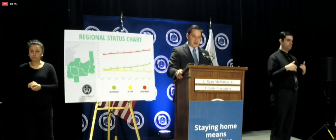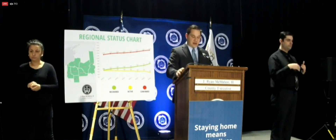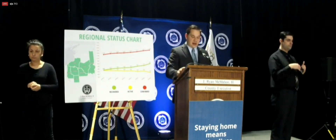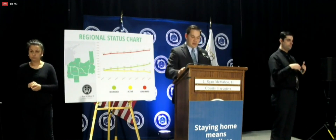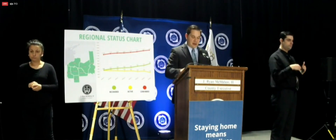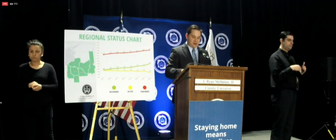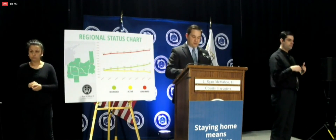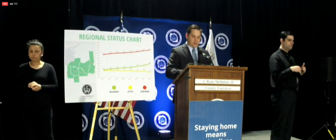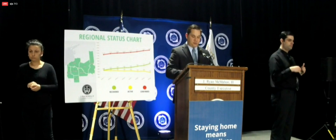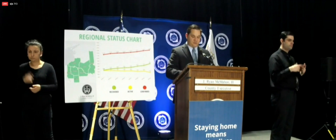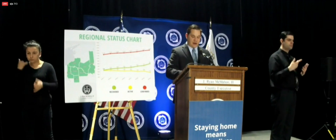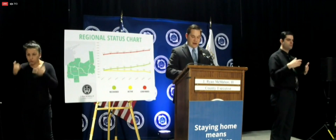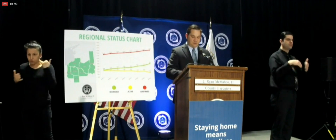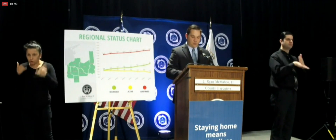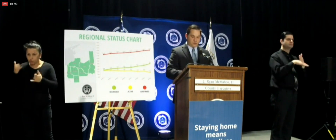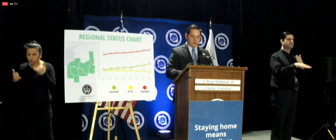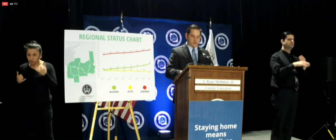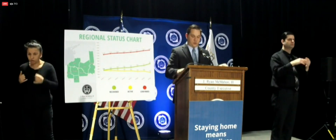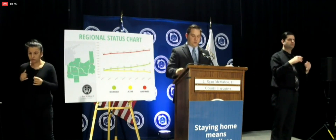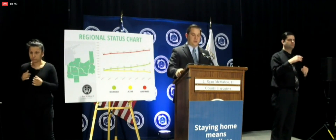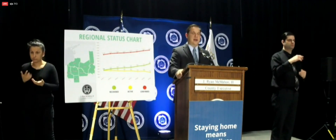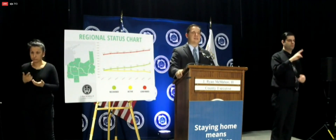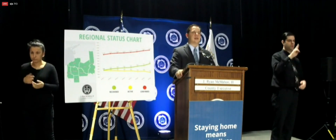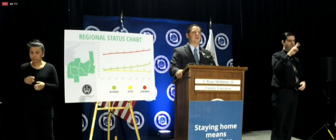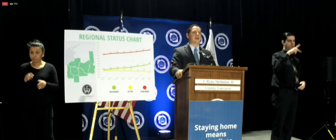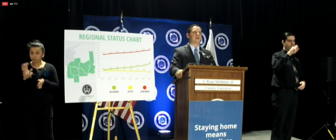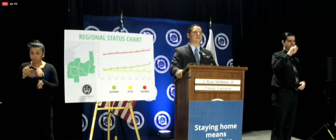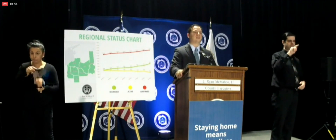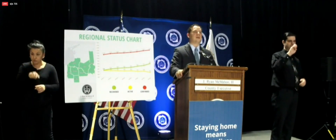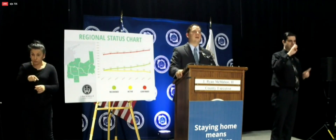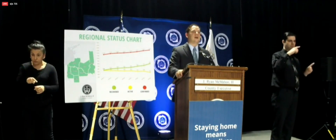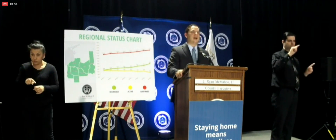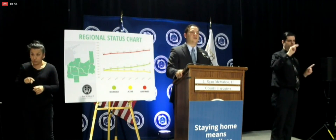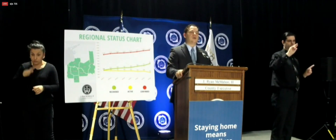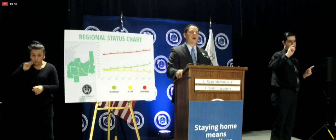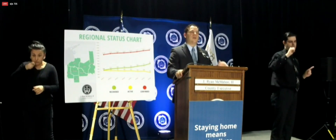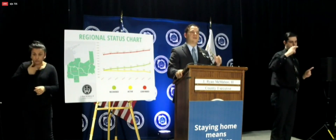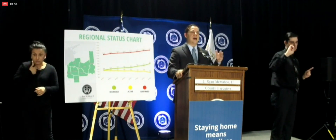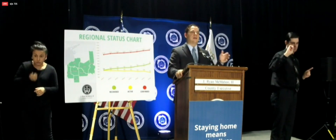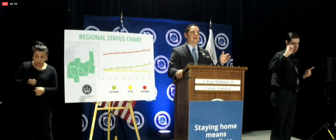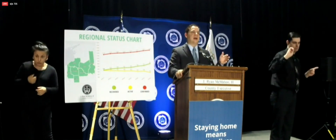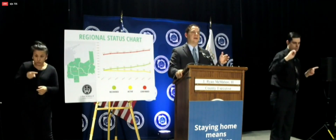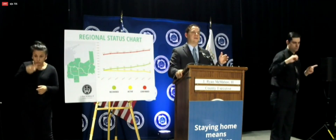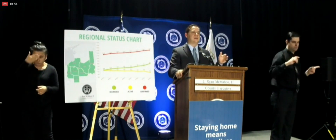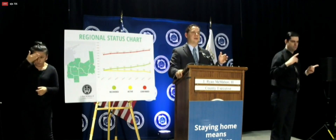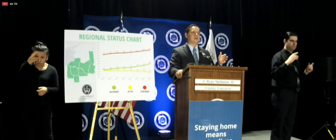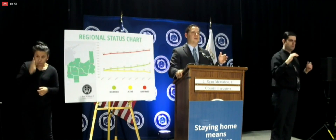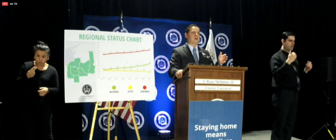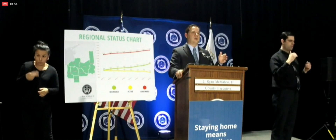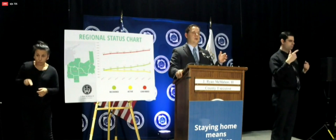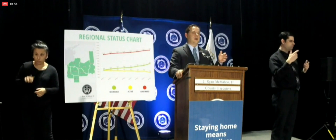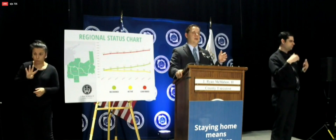WHEN WE LOOK AT ACCESS TO ASSISTANCE, THE UPSTATE TRIAGE HOTLINE,